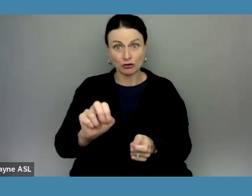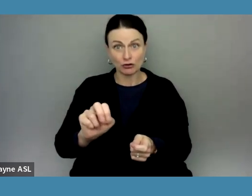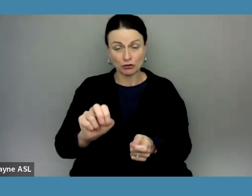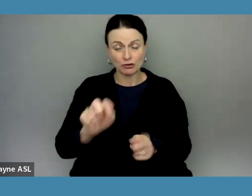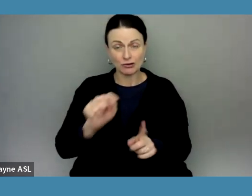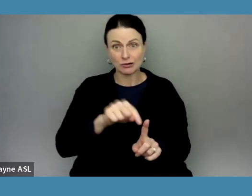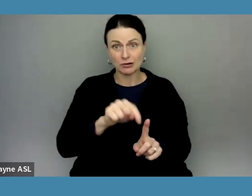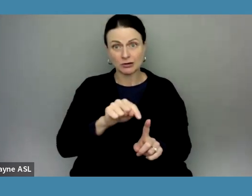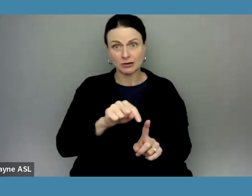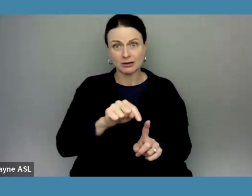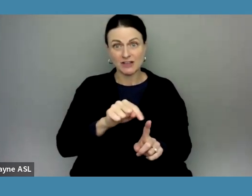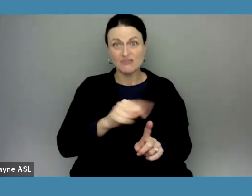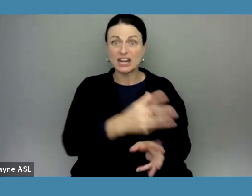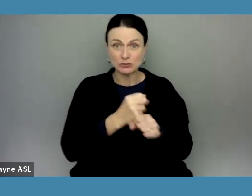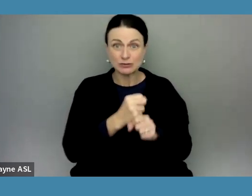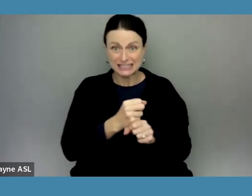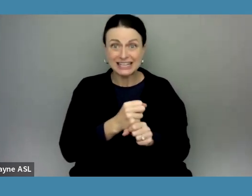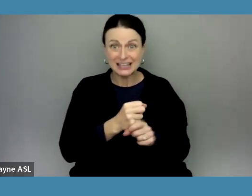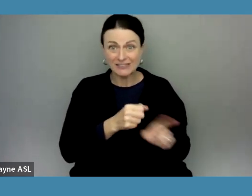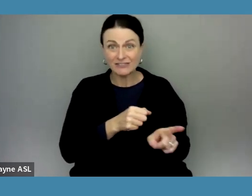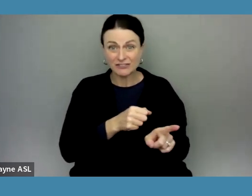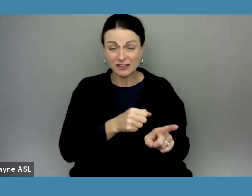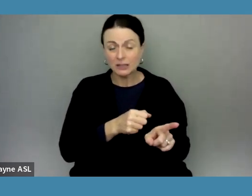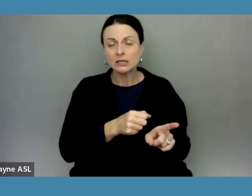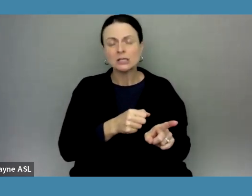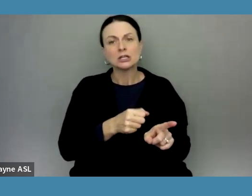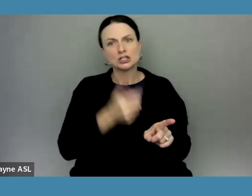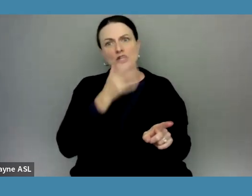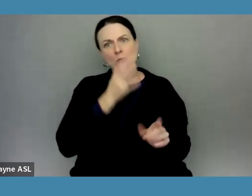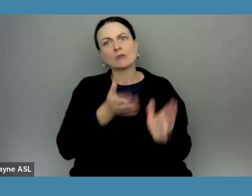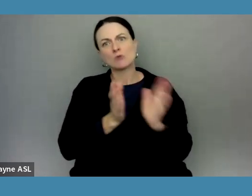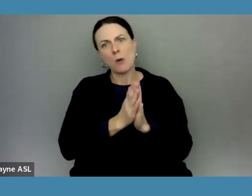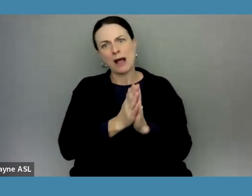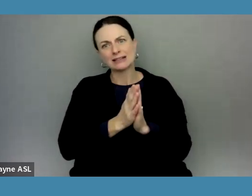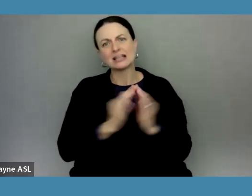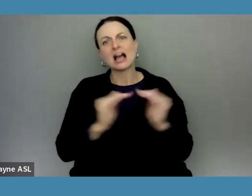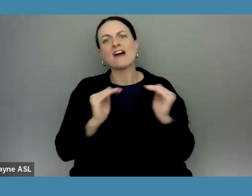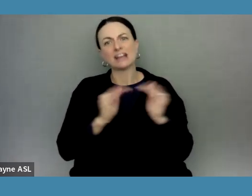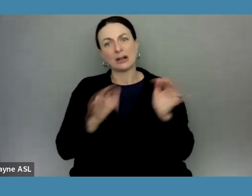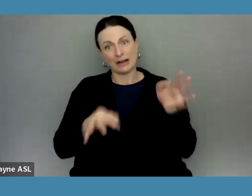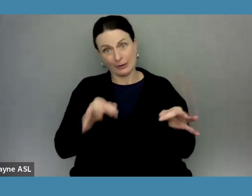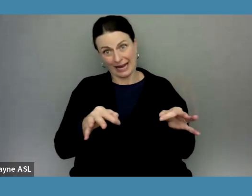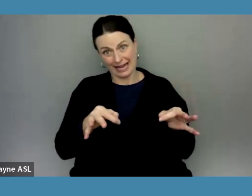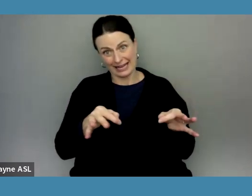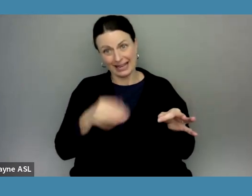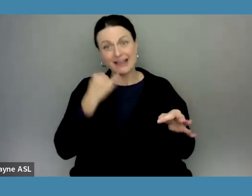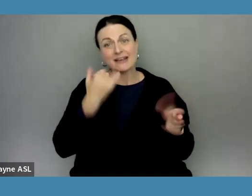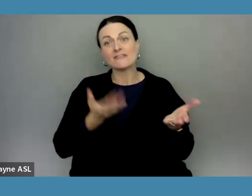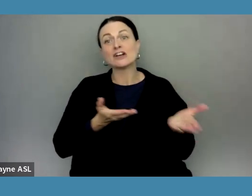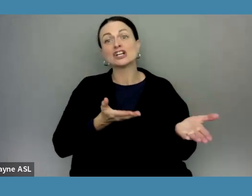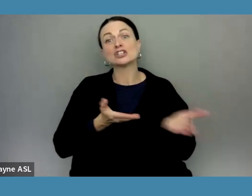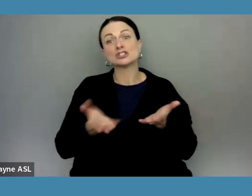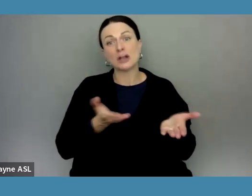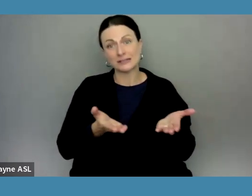that he's receiving, then you would be requesting a fair hearing if the services changed